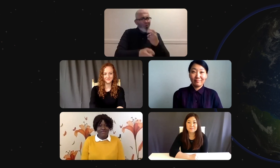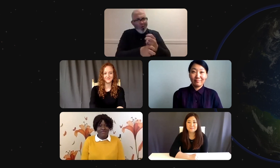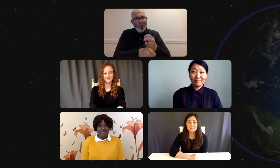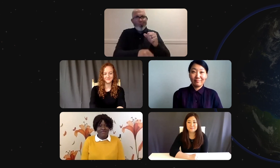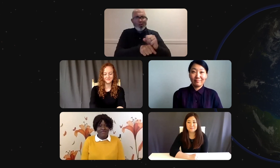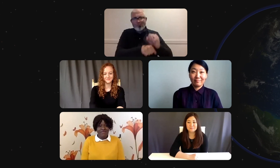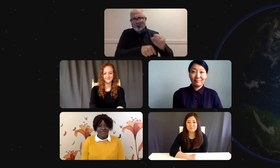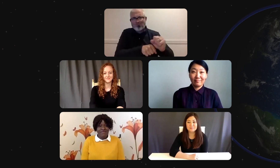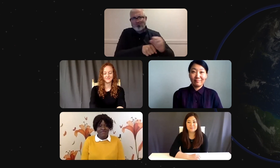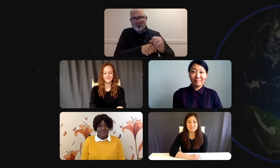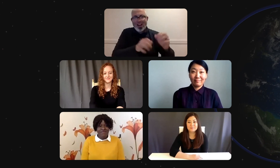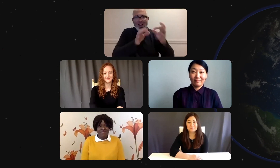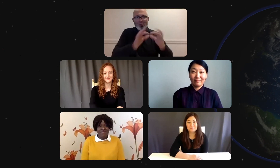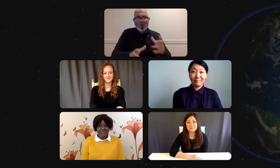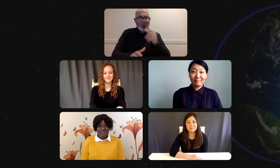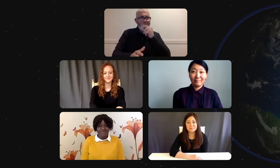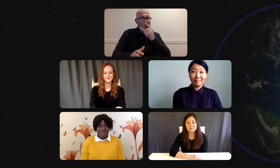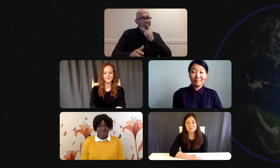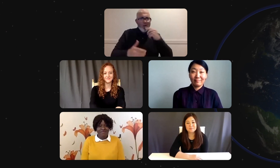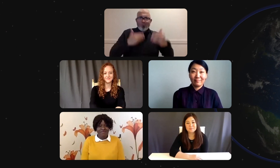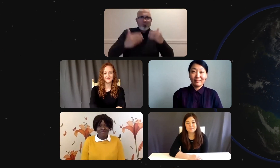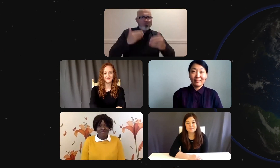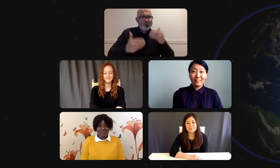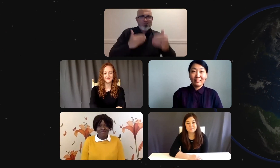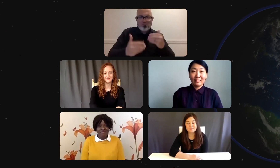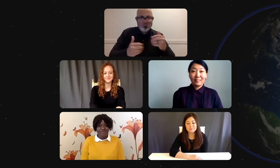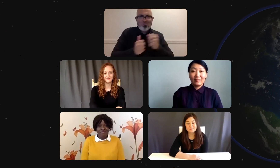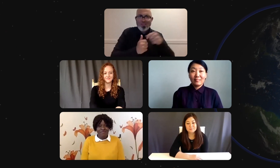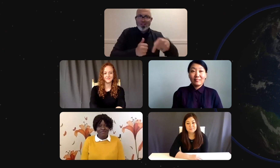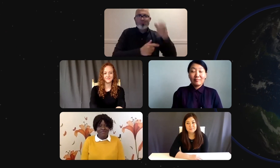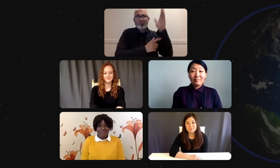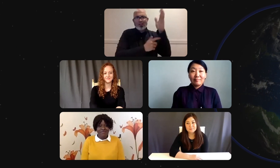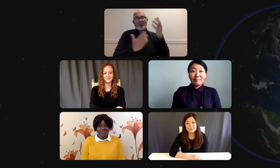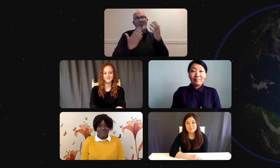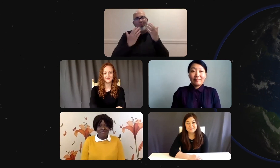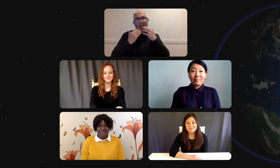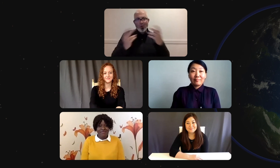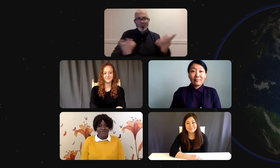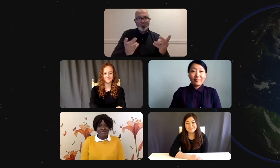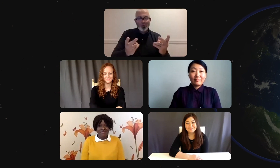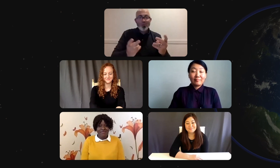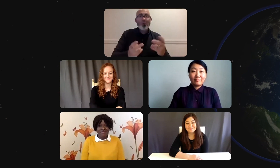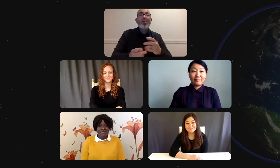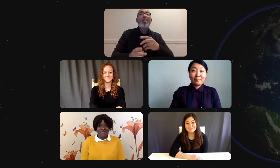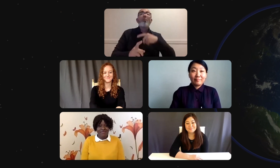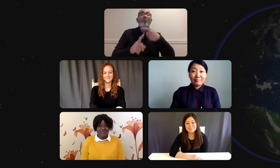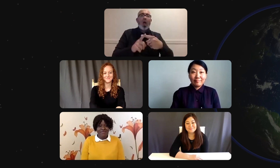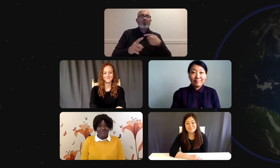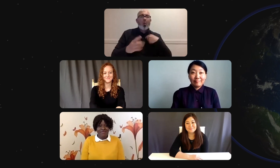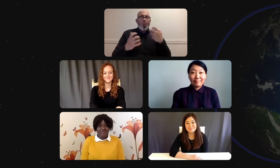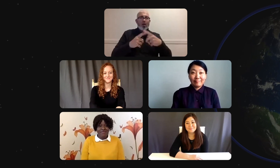Thank you for our two interpreters working behind the scenes to keep up with our presentation.